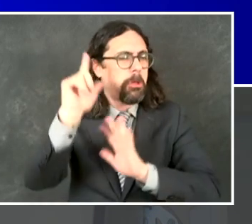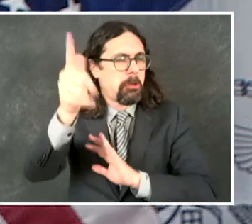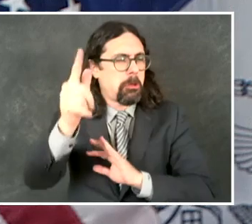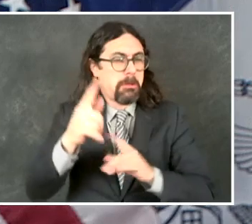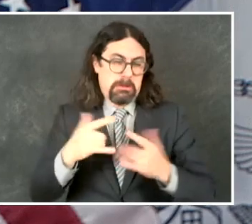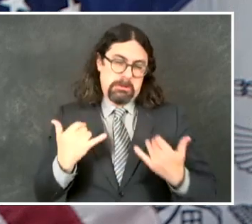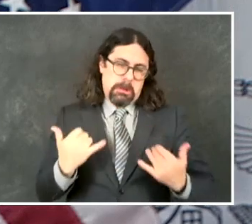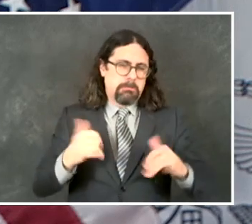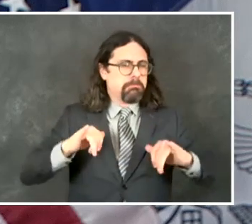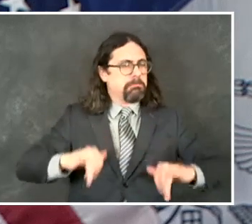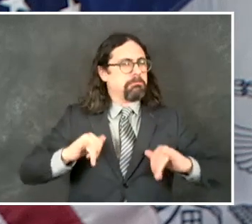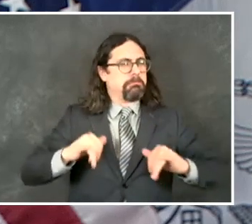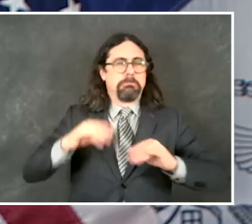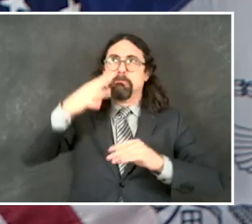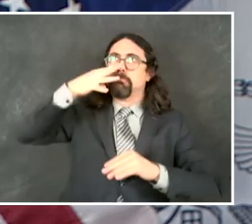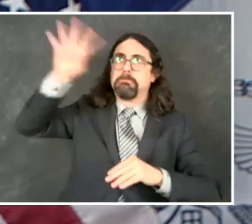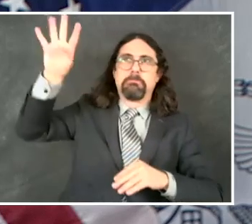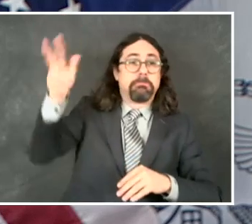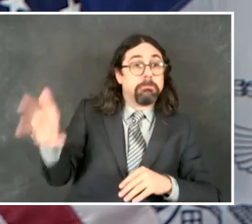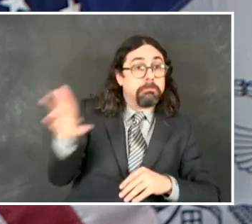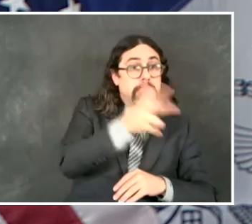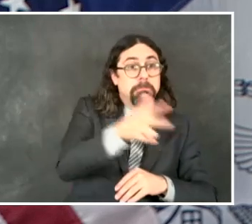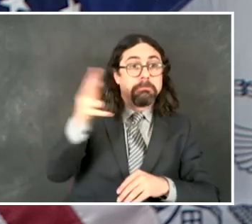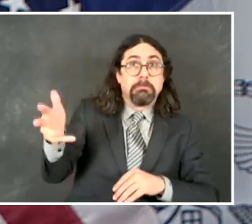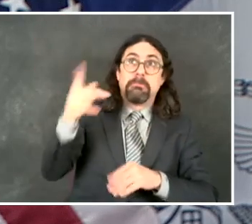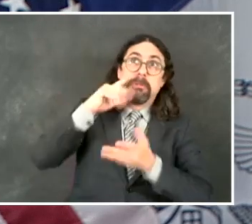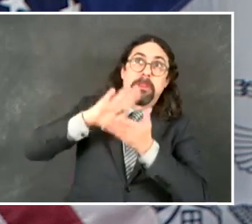VERY IMPORTANT UPDAET , IWANT TO GIVE NOW. IT'S SOMETHING THAT'S BEEN